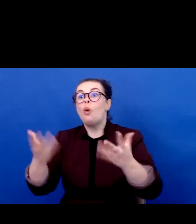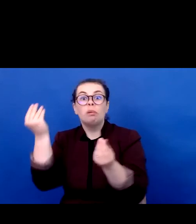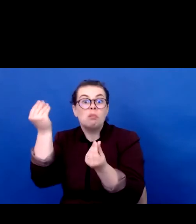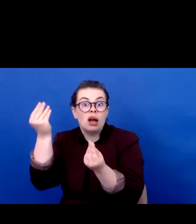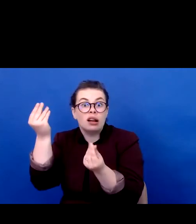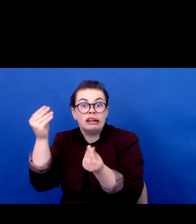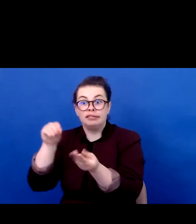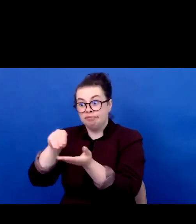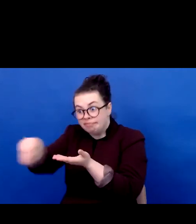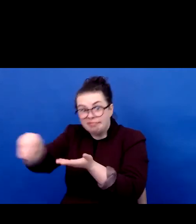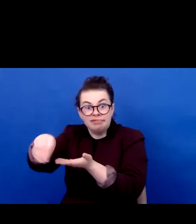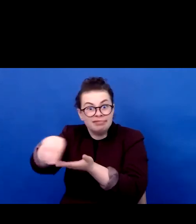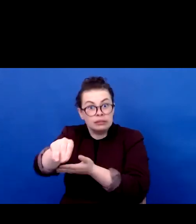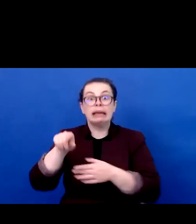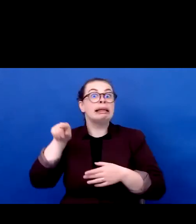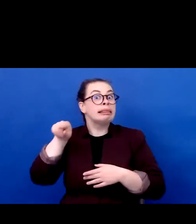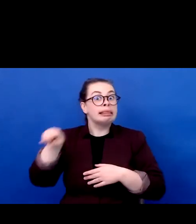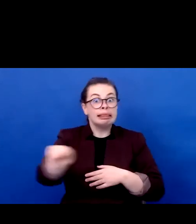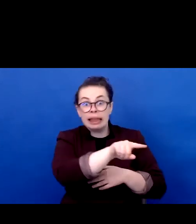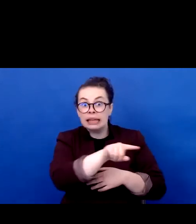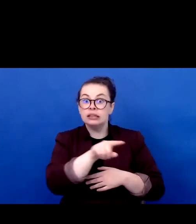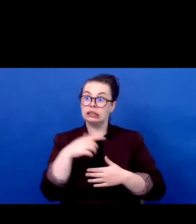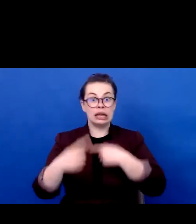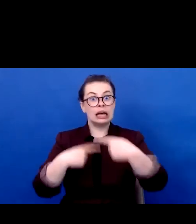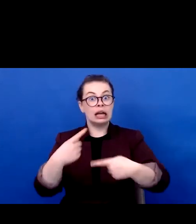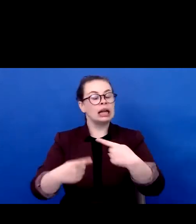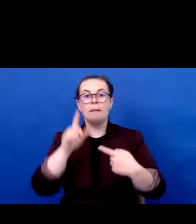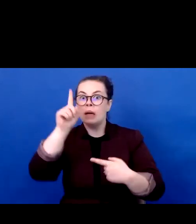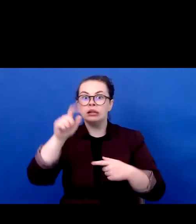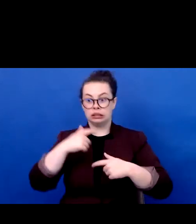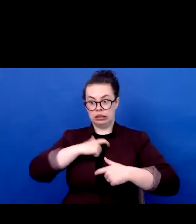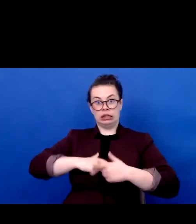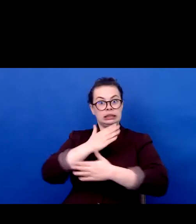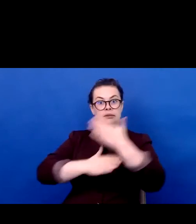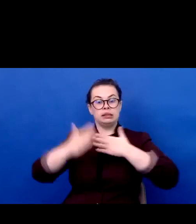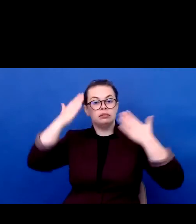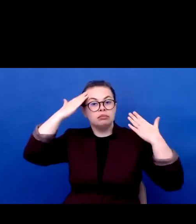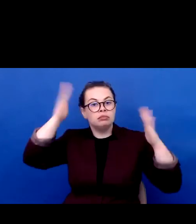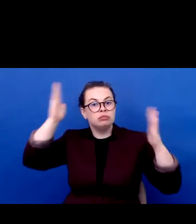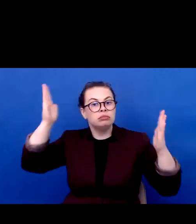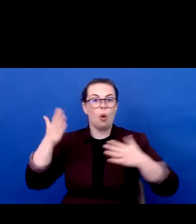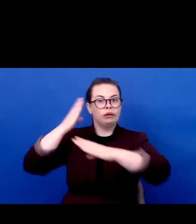or not accessible to them in terms of information or in terms of the process how to